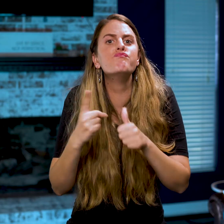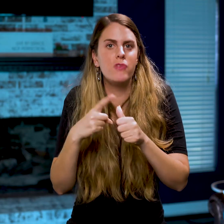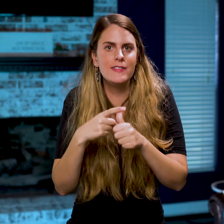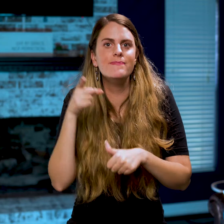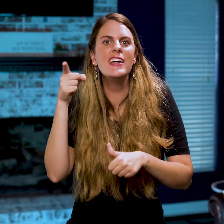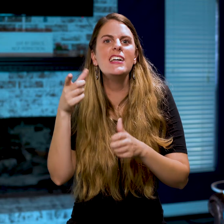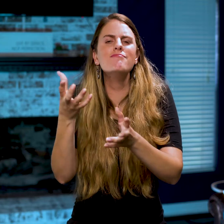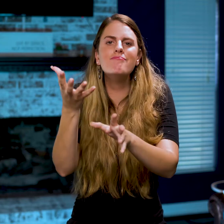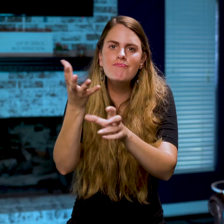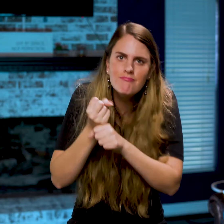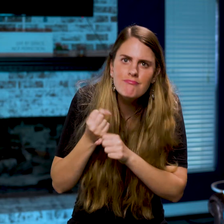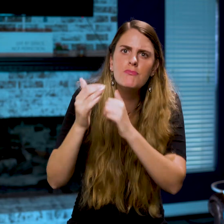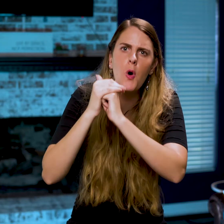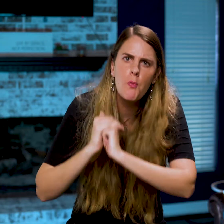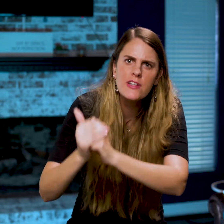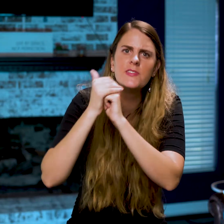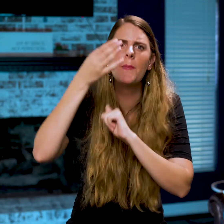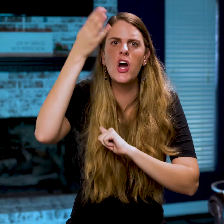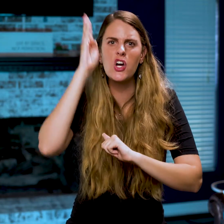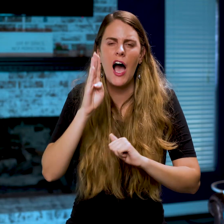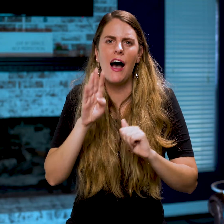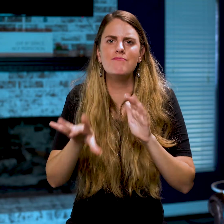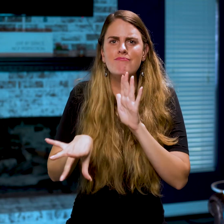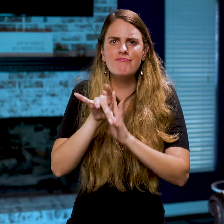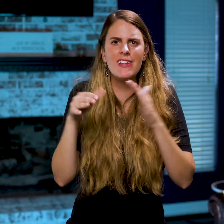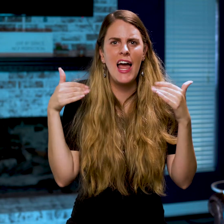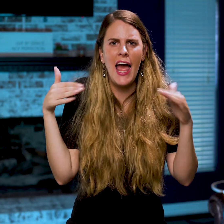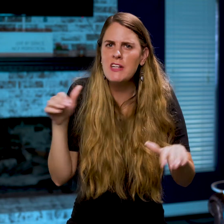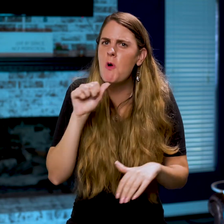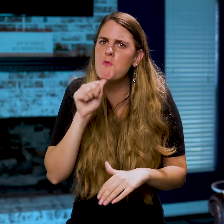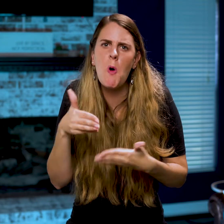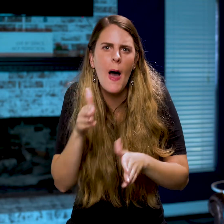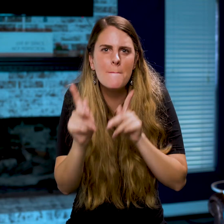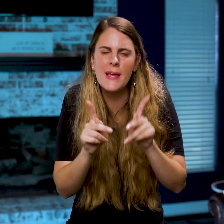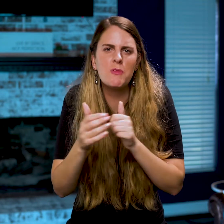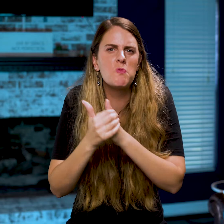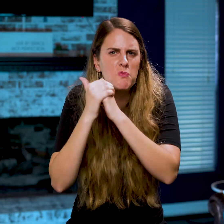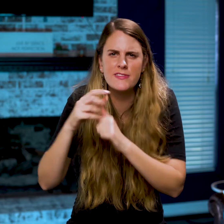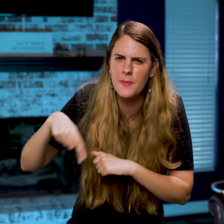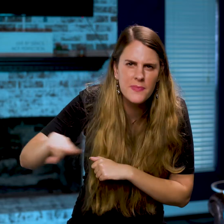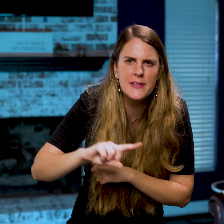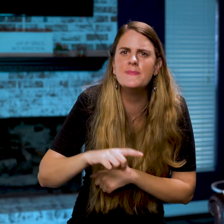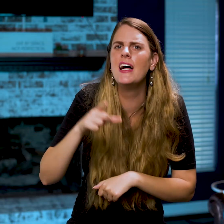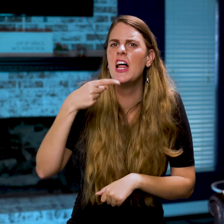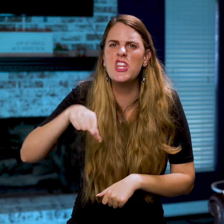First, He receives worship. God’s elect angels don’t let people worship them;